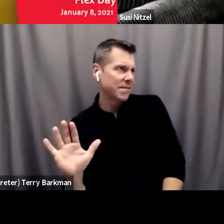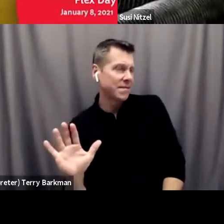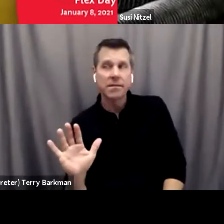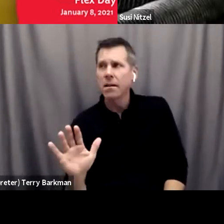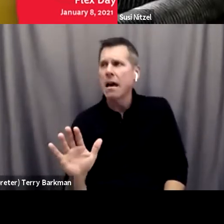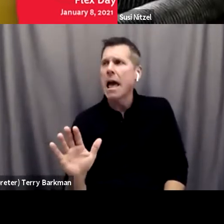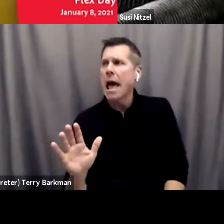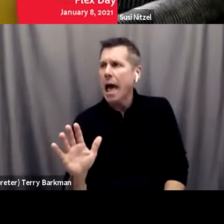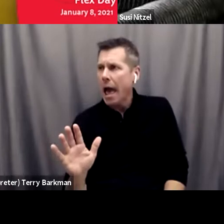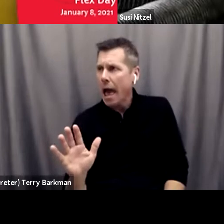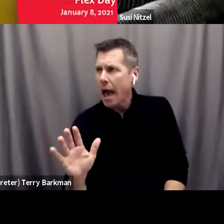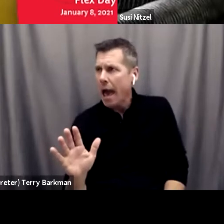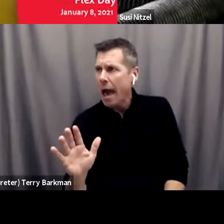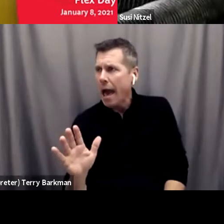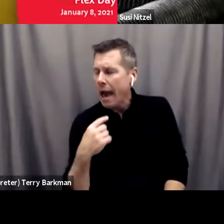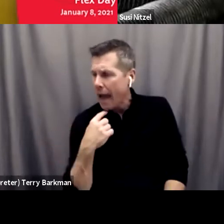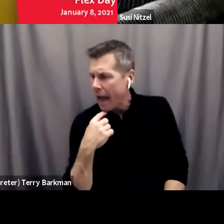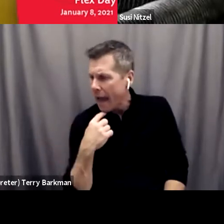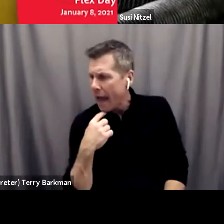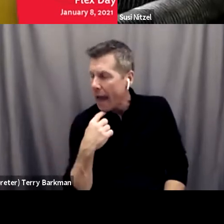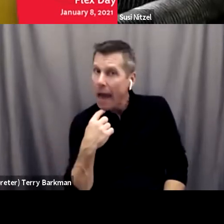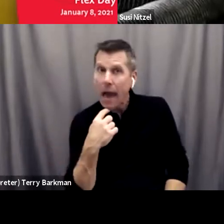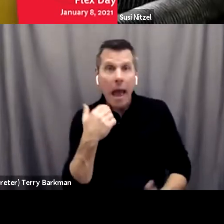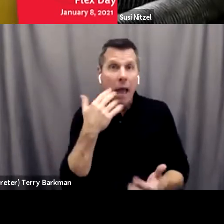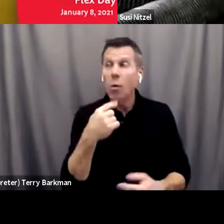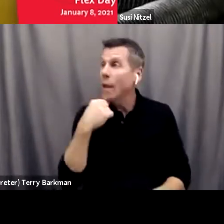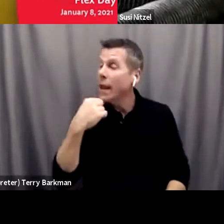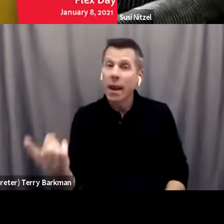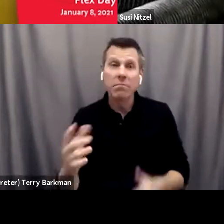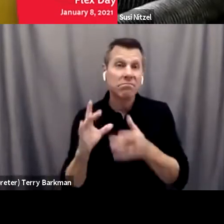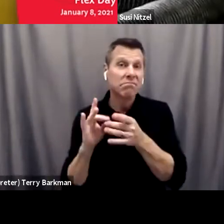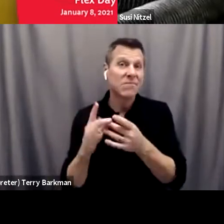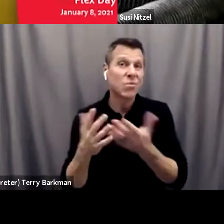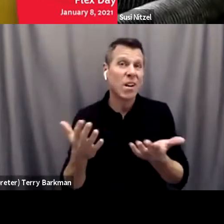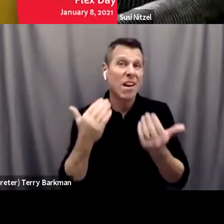Susi Nitzel: again, it's that process of discovery. I still don't know what I would say to her. I don't know how it would change